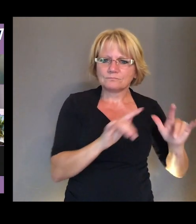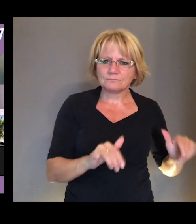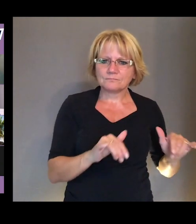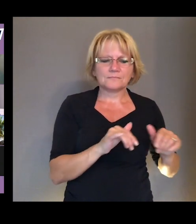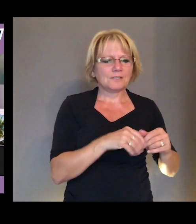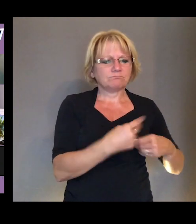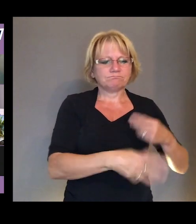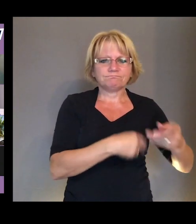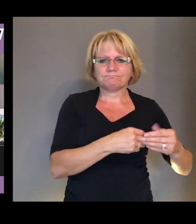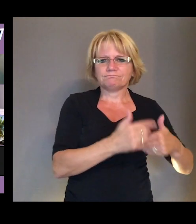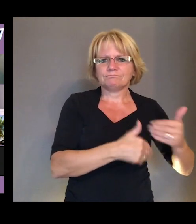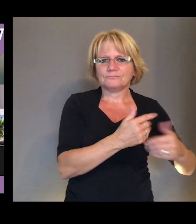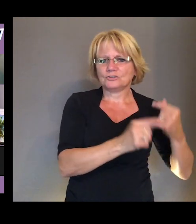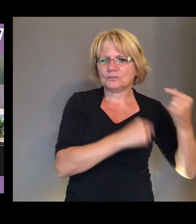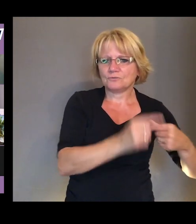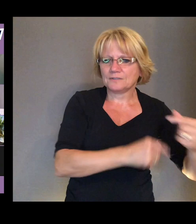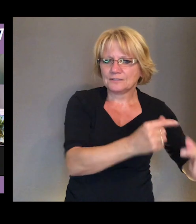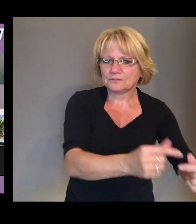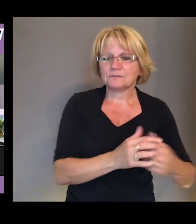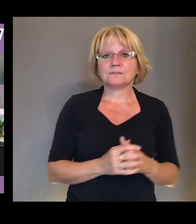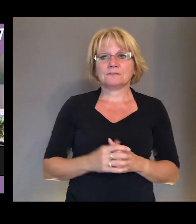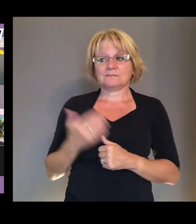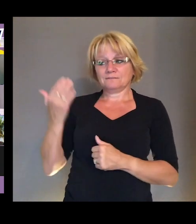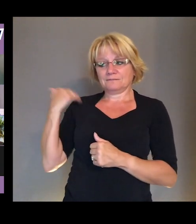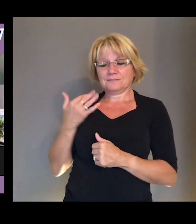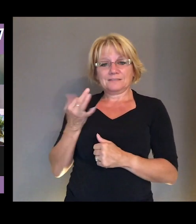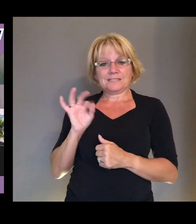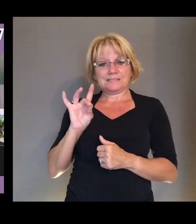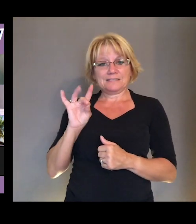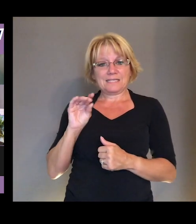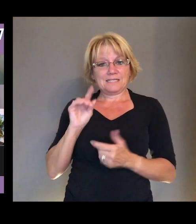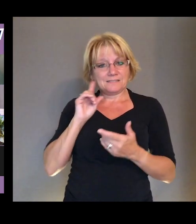that they were able to pass on to their kids and grandkids. Even as late as the 1980s,